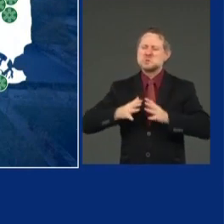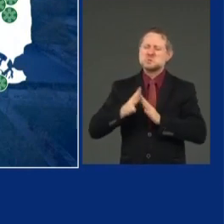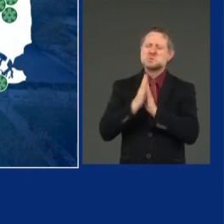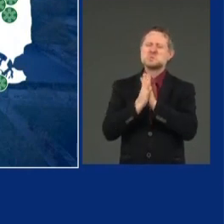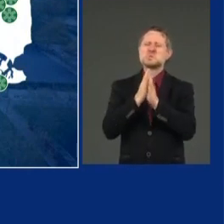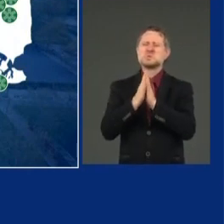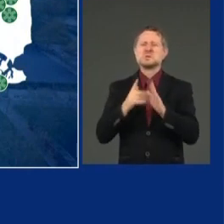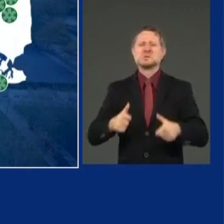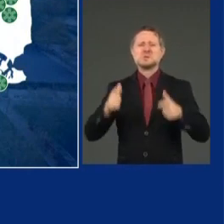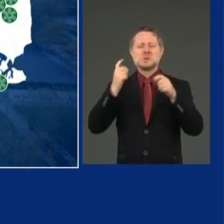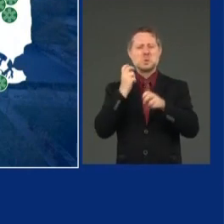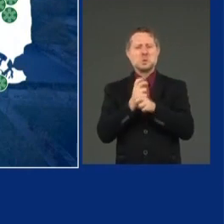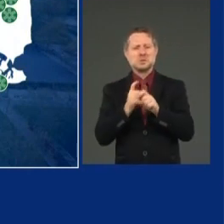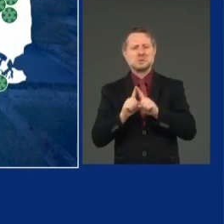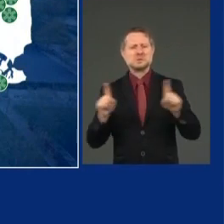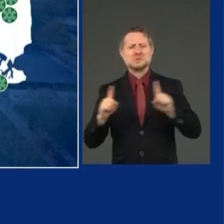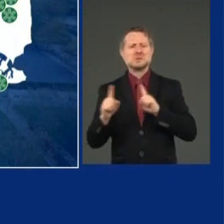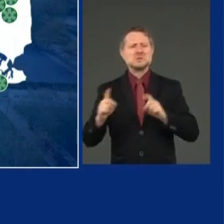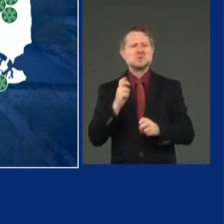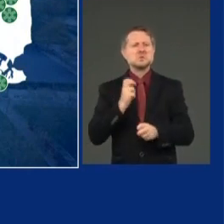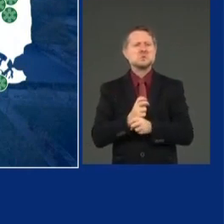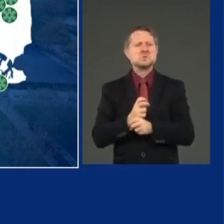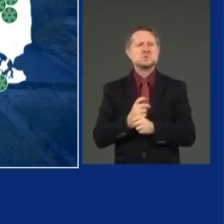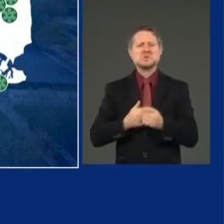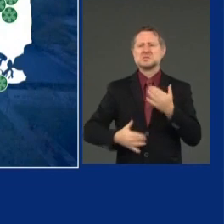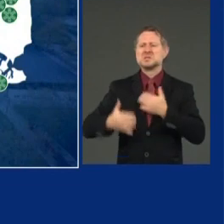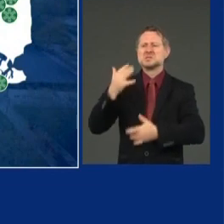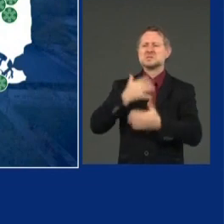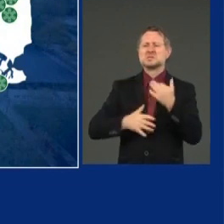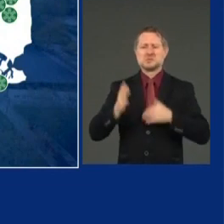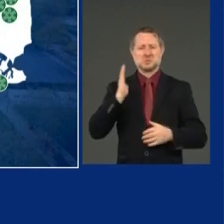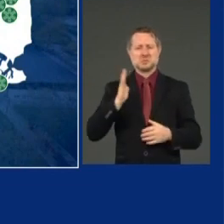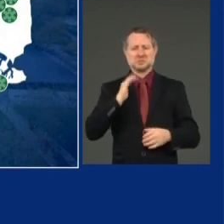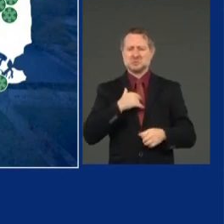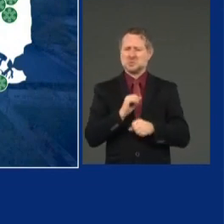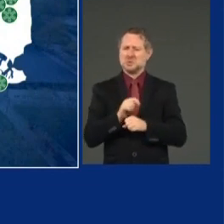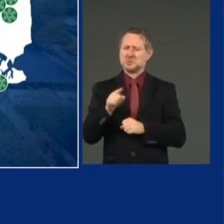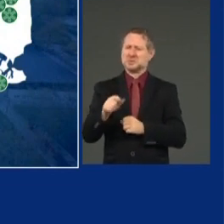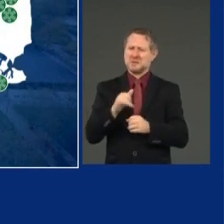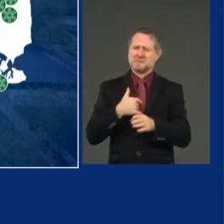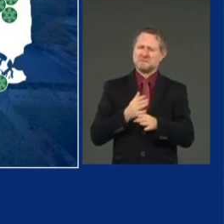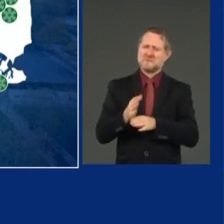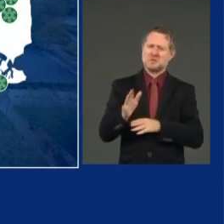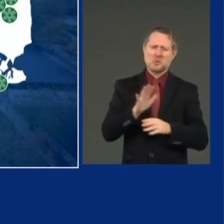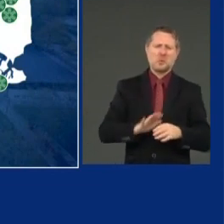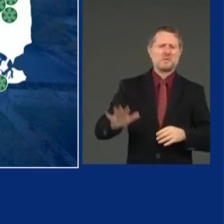THINK ABOUT PUBLIC HOUSING AND HOW HARD IT IS IN PUBLIC HOUSING TO DO THE THINGS WE'RE TALKING